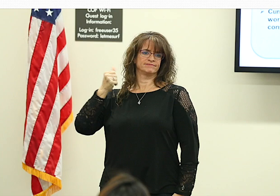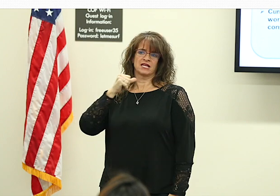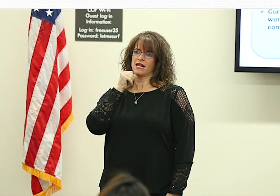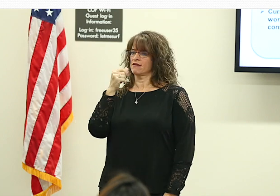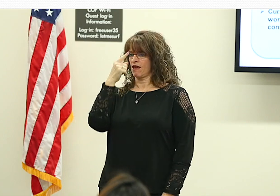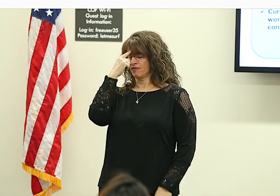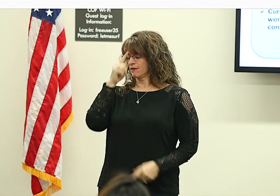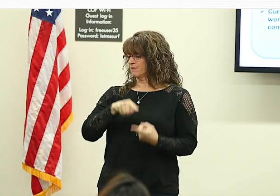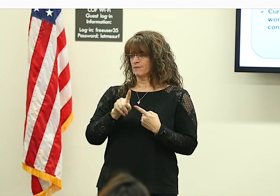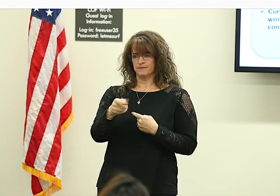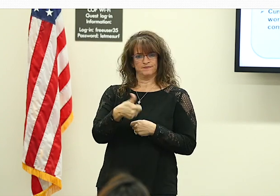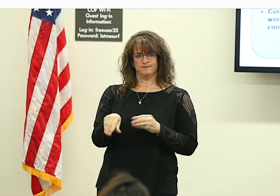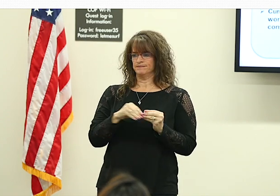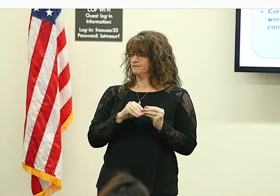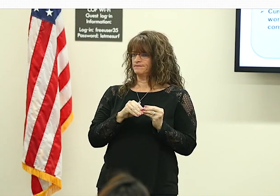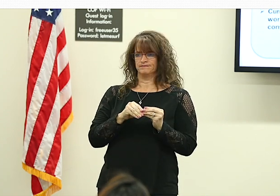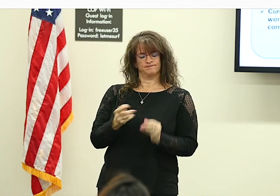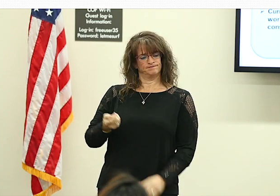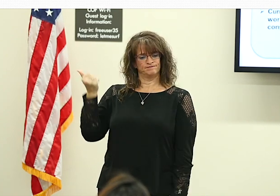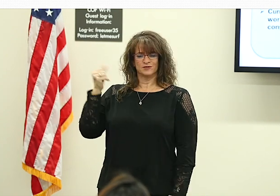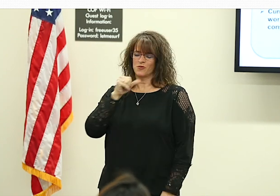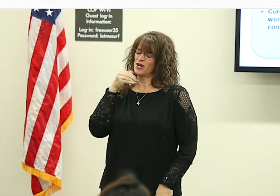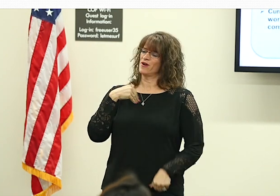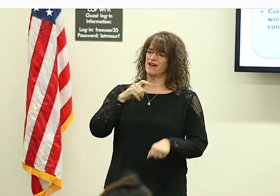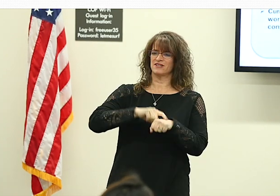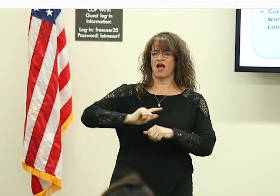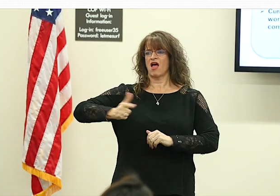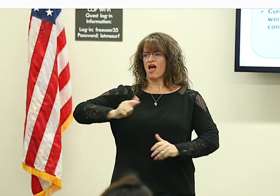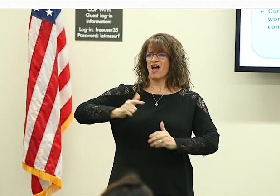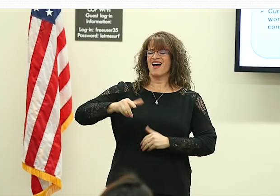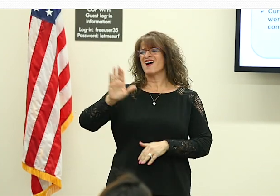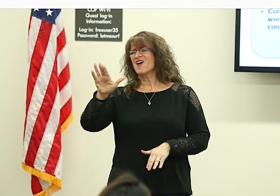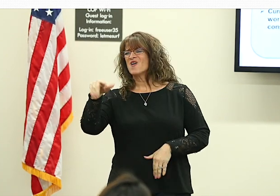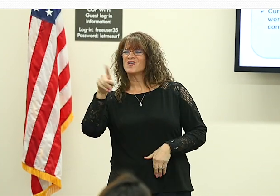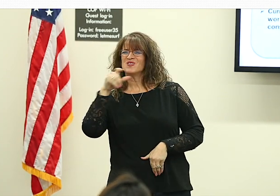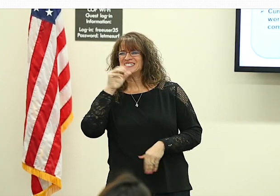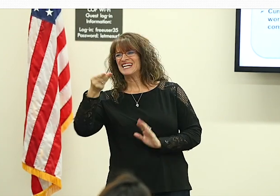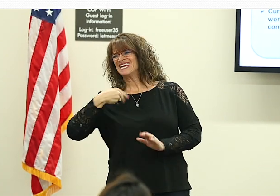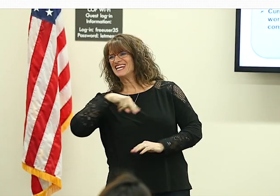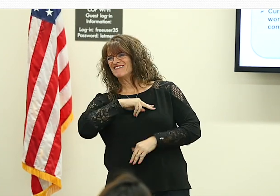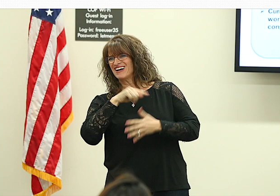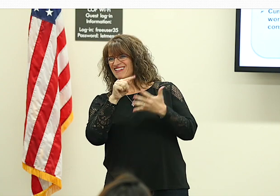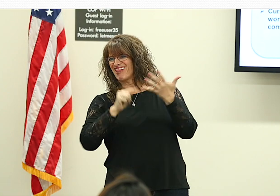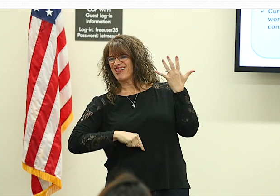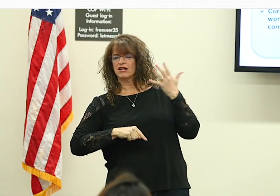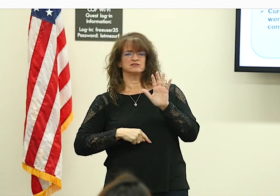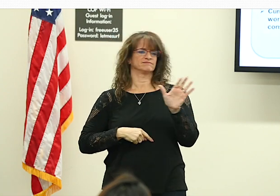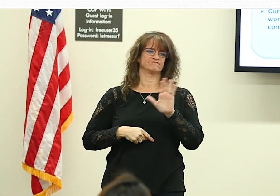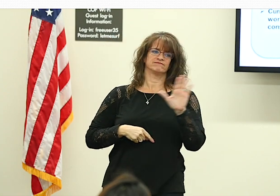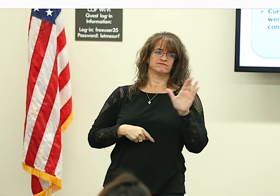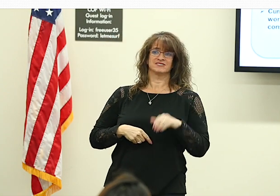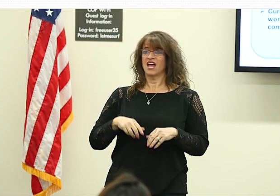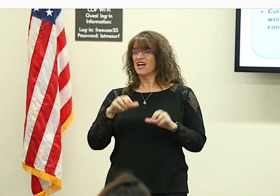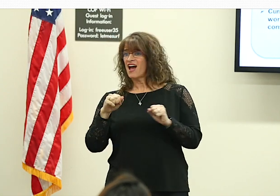We're not gonna keep, we don't have time to go back and forth and say, "Oh but you didn't provide this photo id. "Can you send it now."